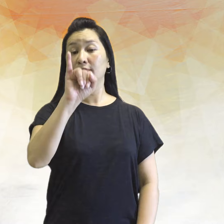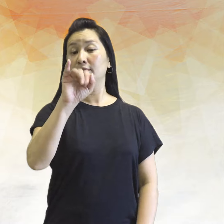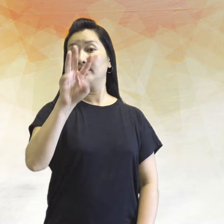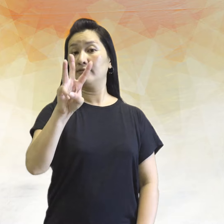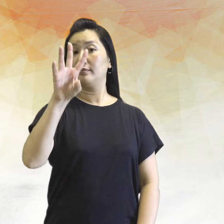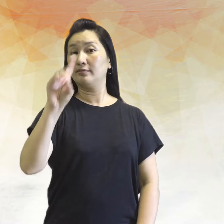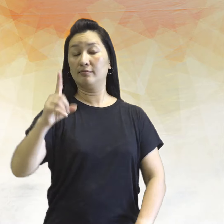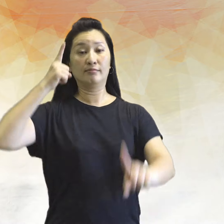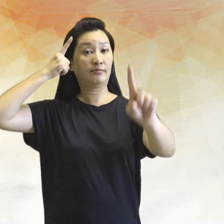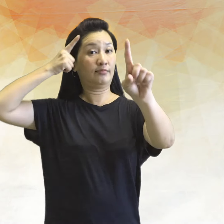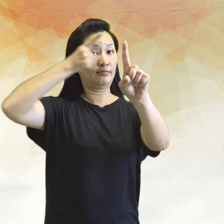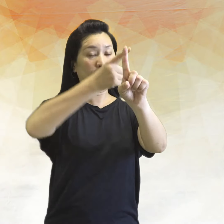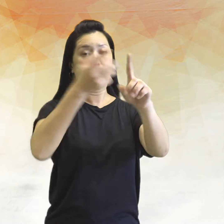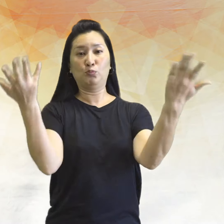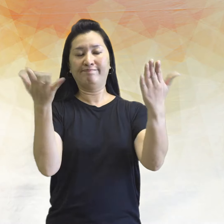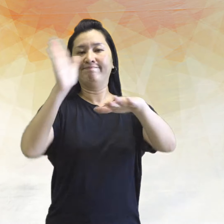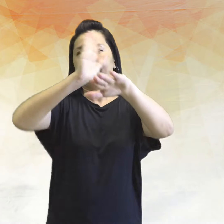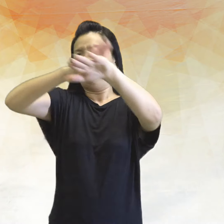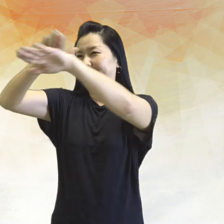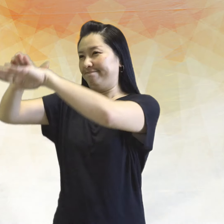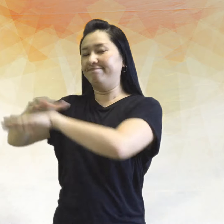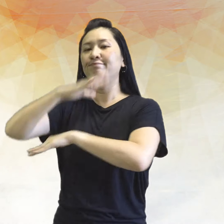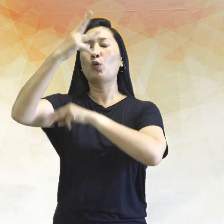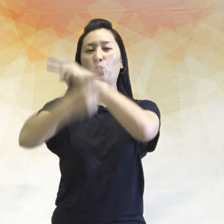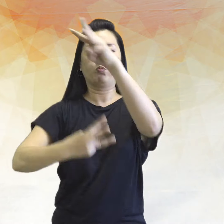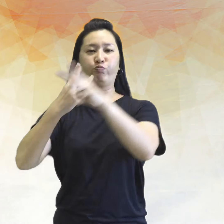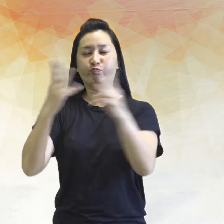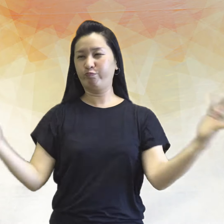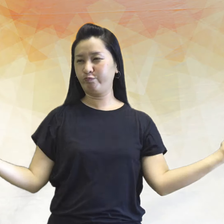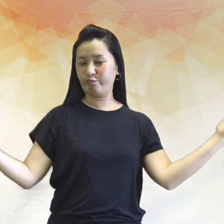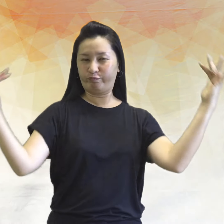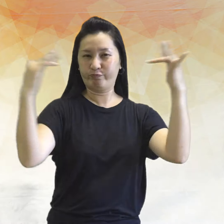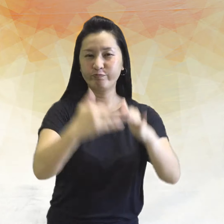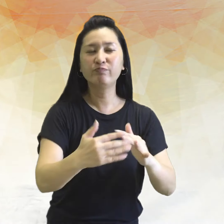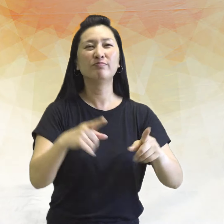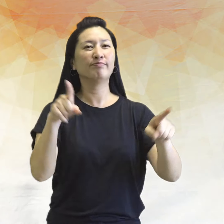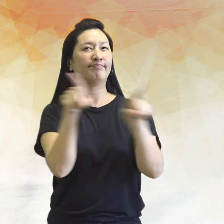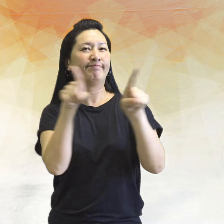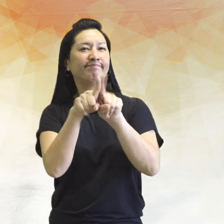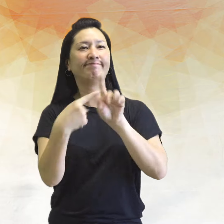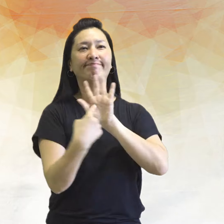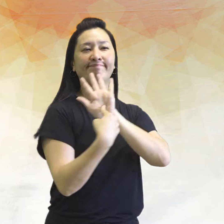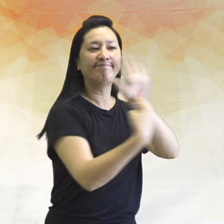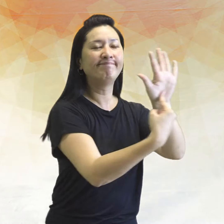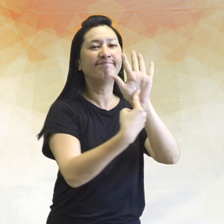IWD aims to call for unity from the rest of the world through consistent, coordinated and